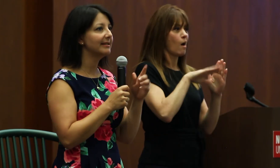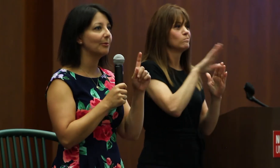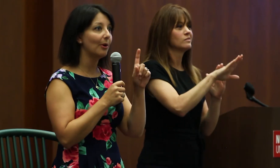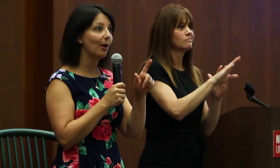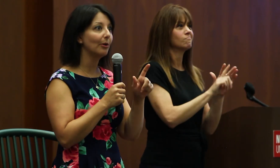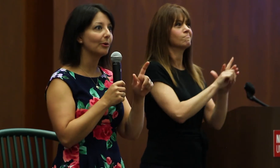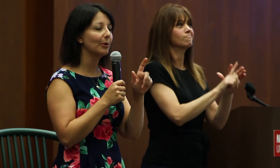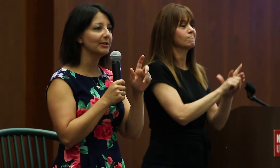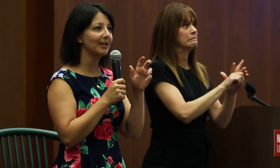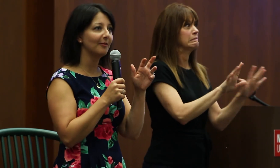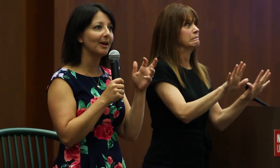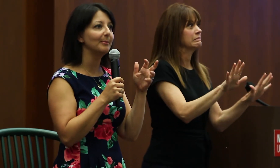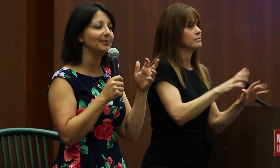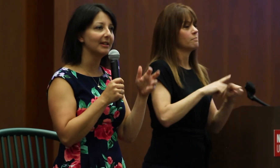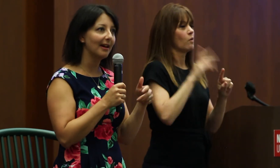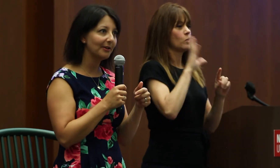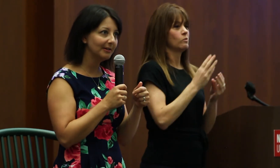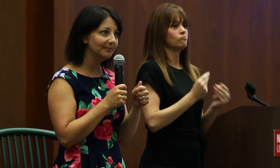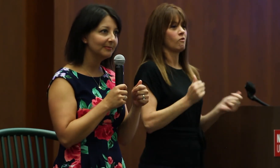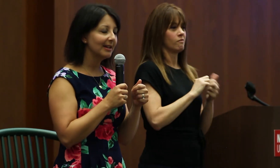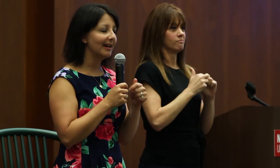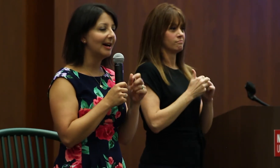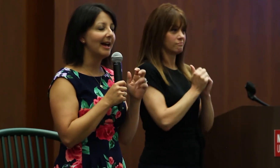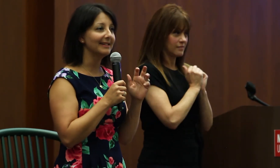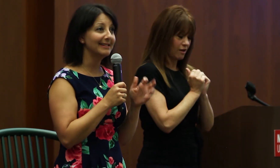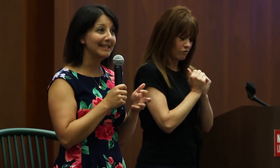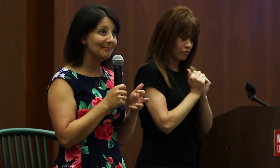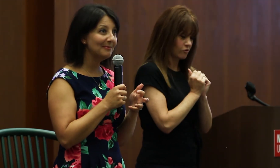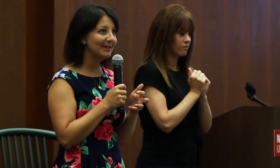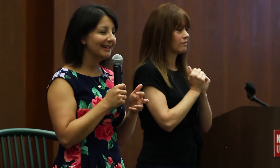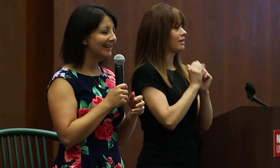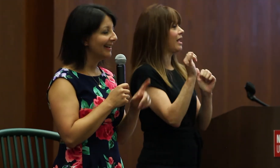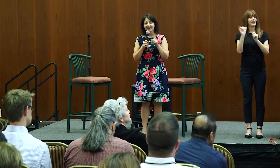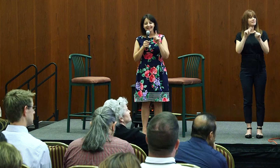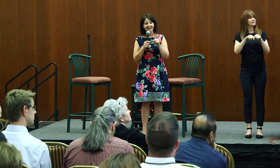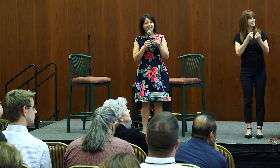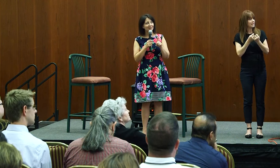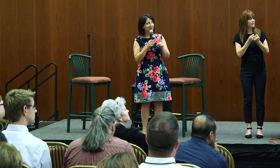that we're all going to solve problems together as a team, and in that spirit